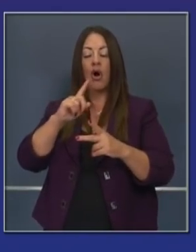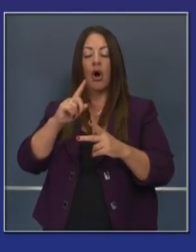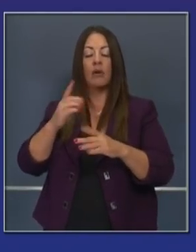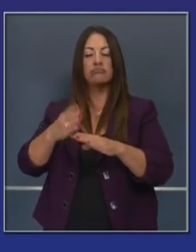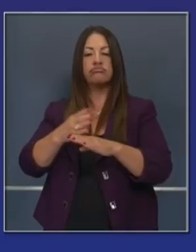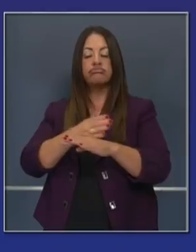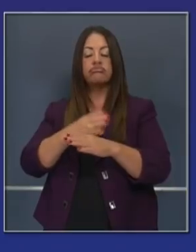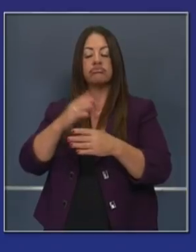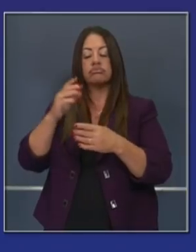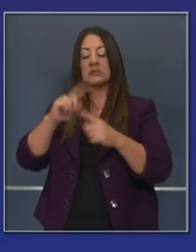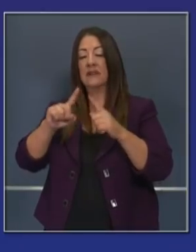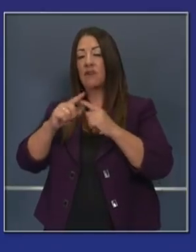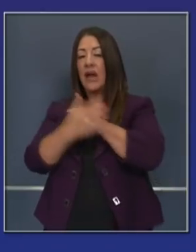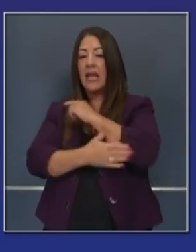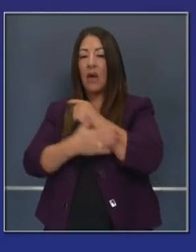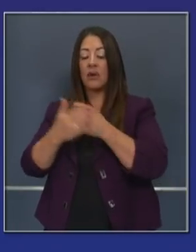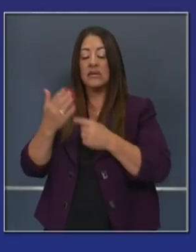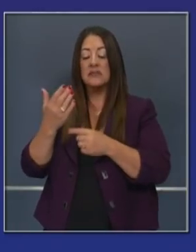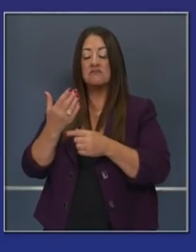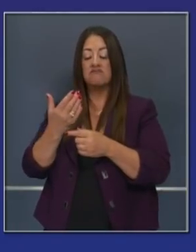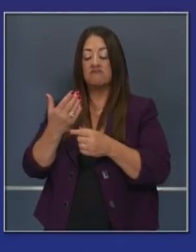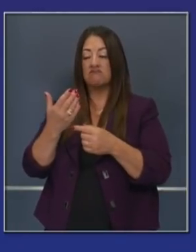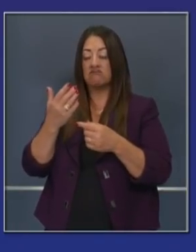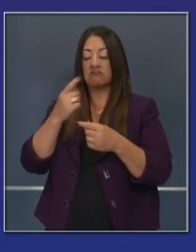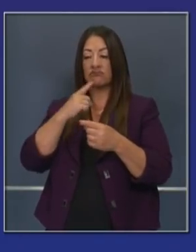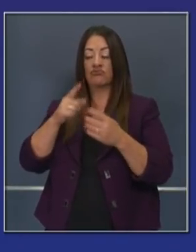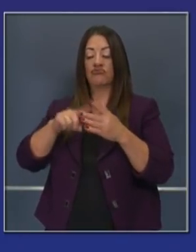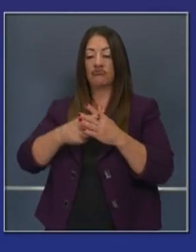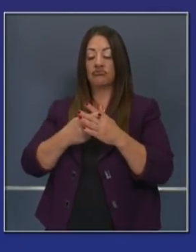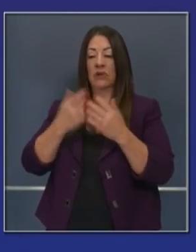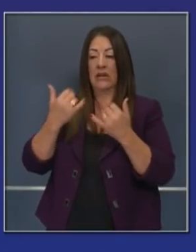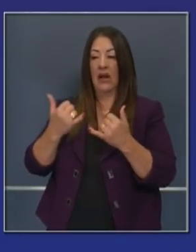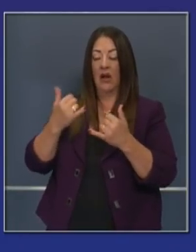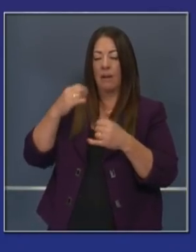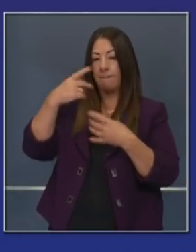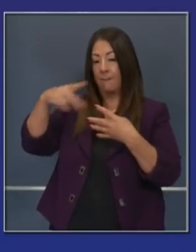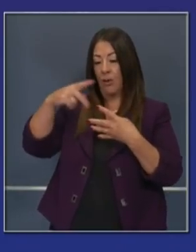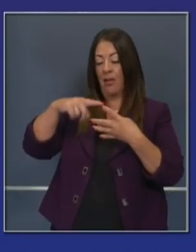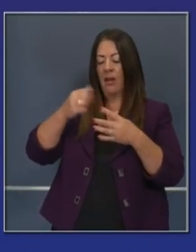JUST BRIEFLY PREVIEW WITH LAST WEEK'S TIERED STATUS IS CONTINUING MOMENTUM OUT OF THE